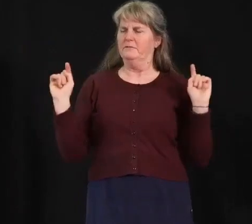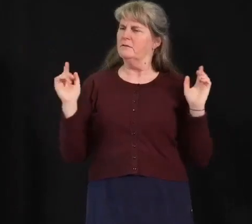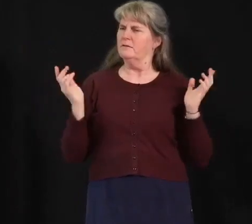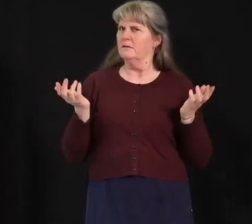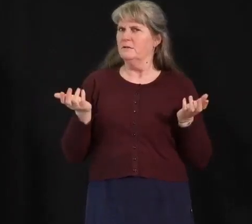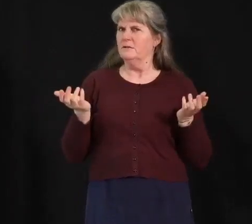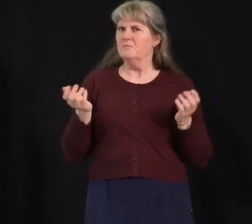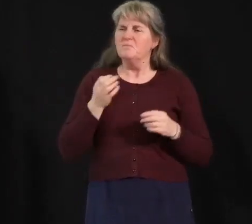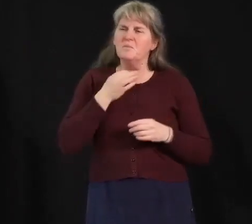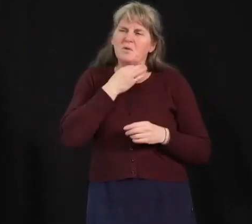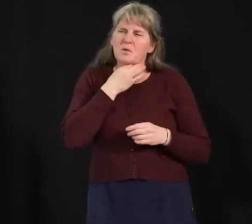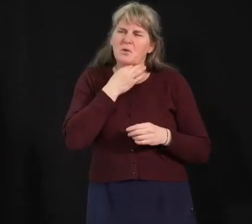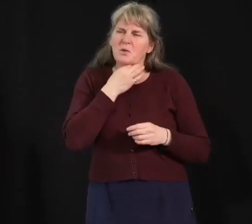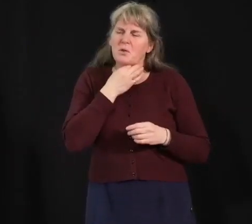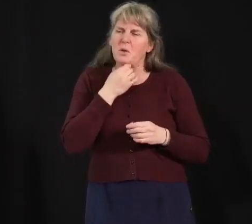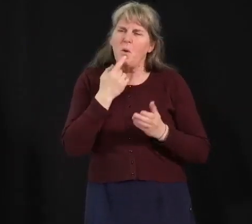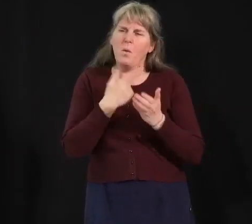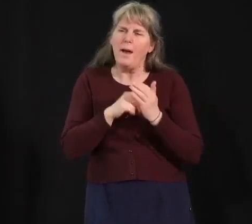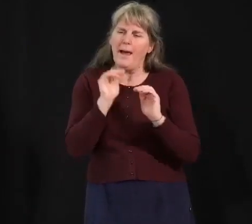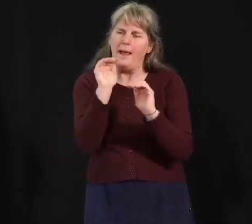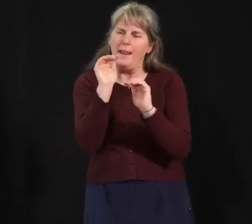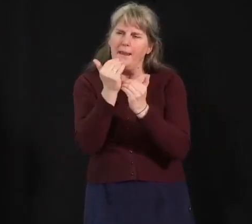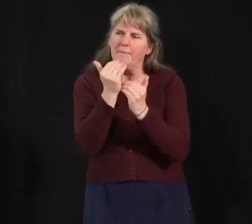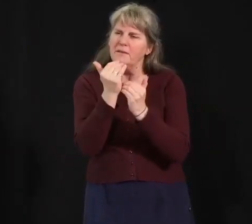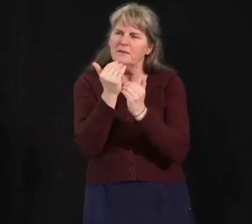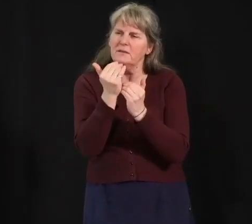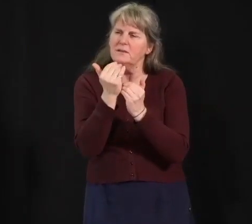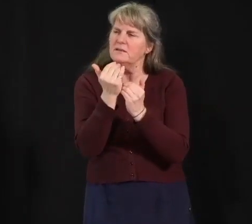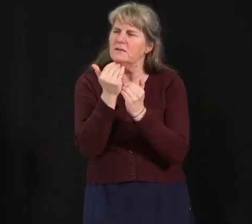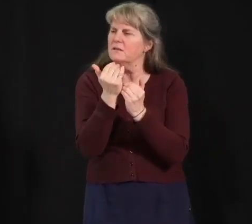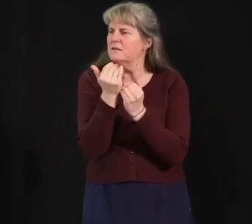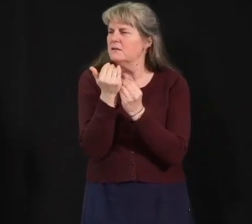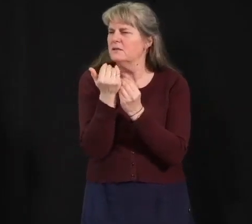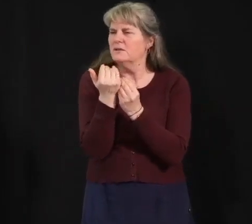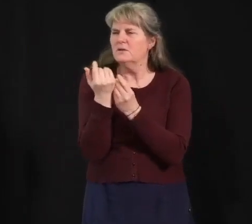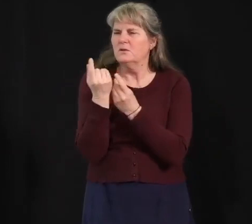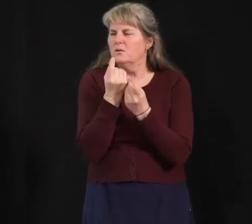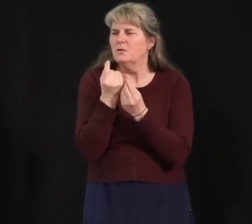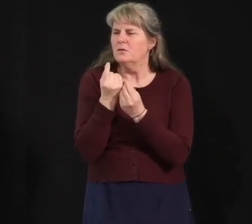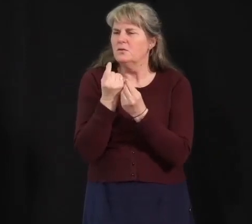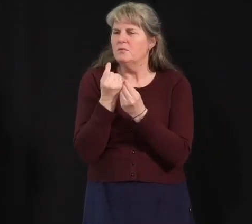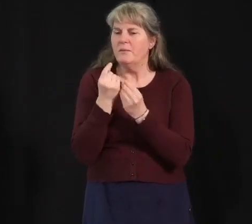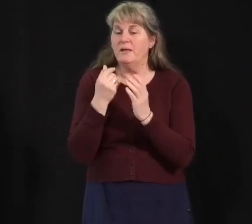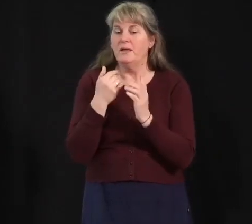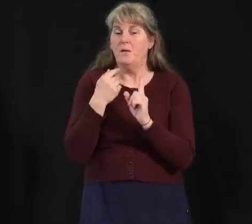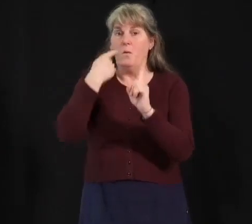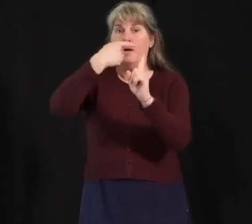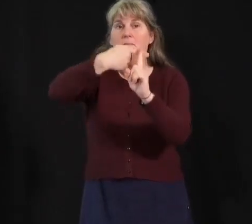chief medical officer of health in the Northwest Territories said it would been at least another month before they start